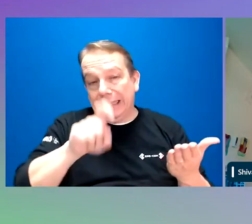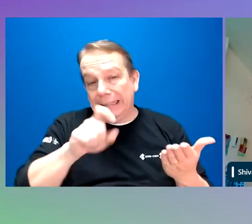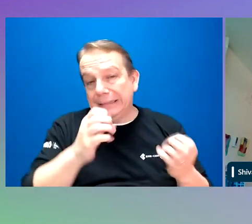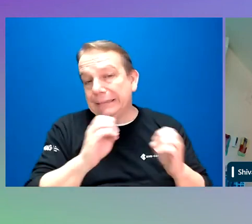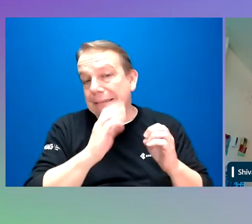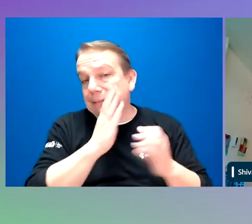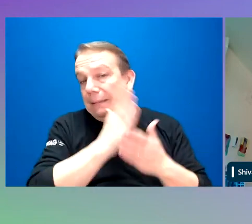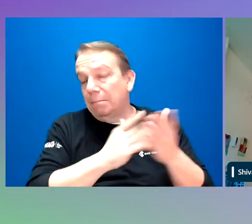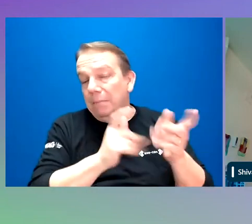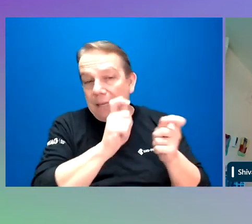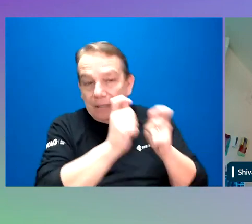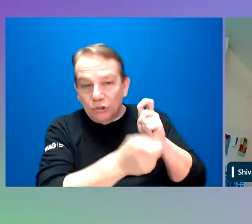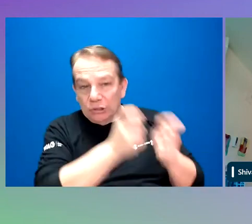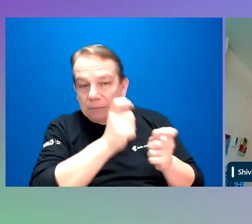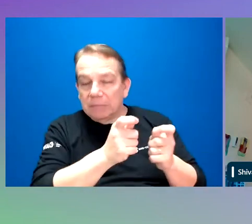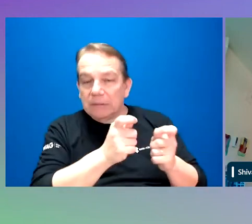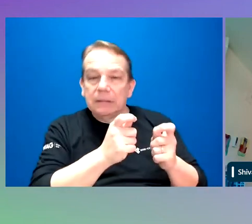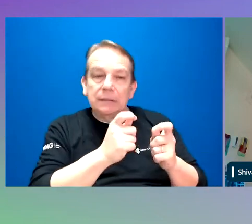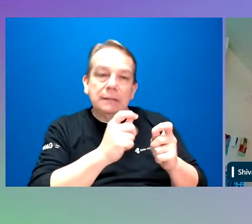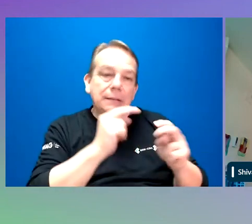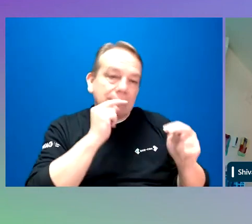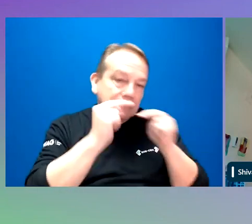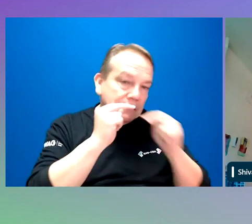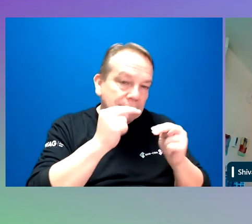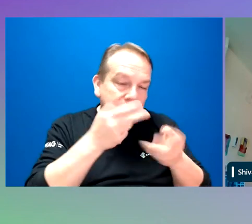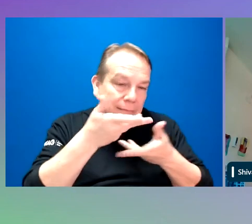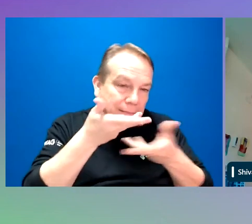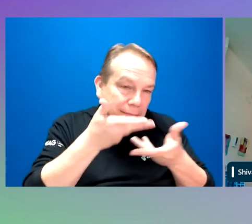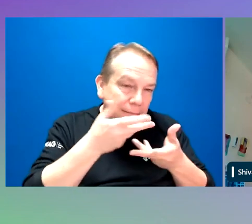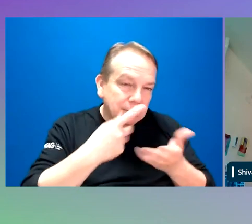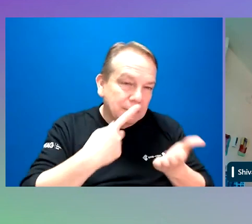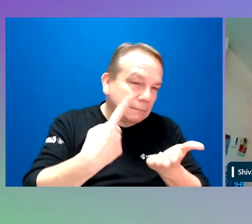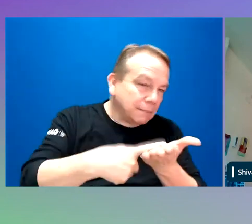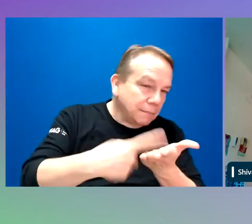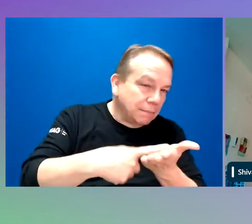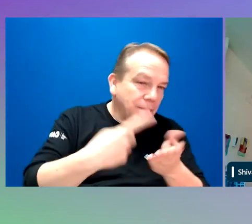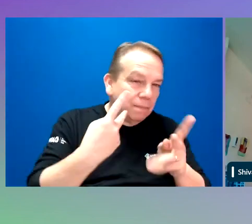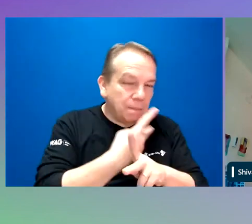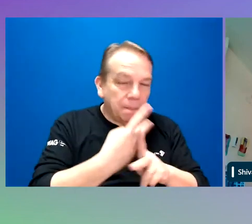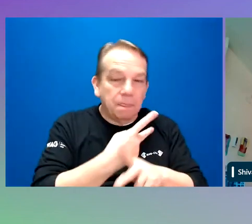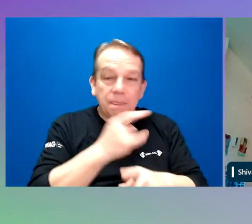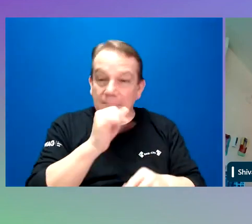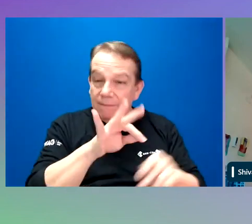calibration. But if, if there